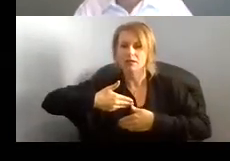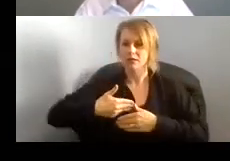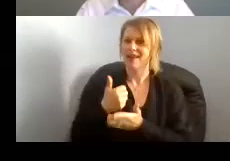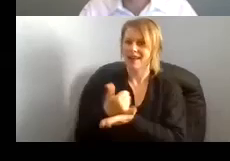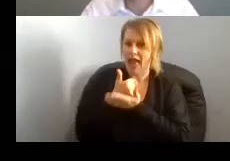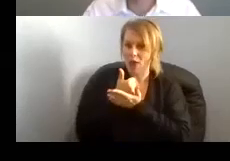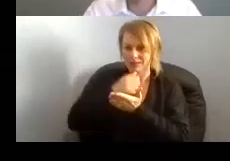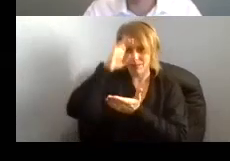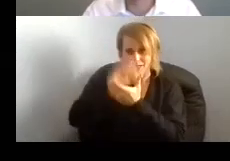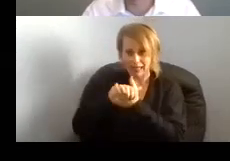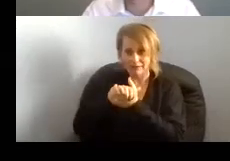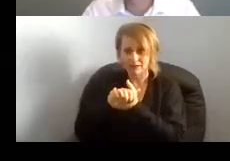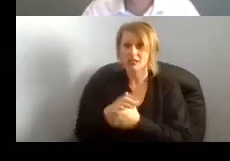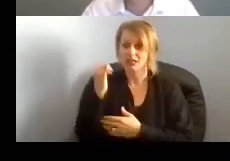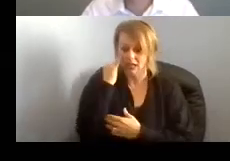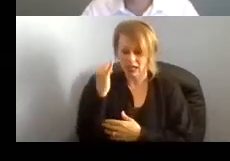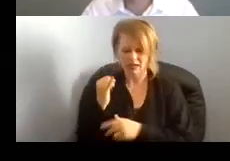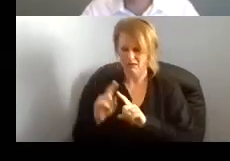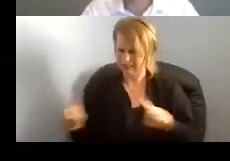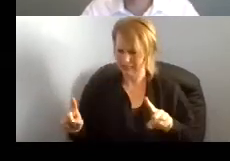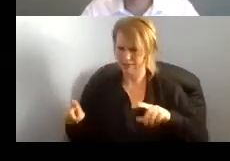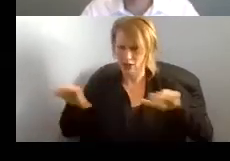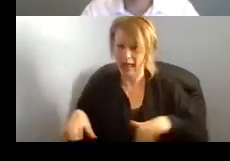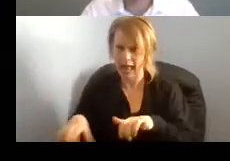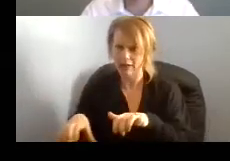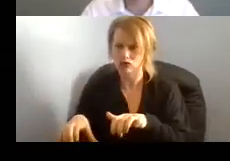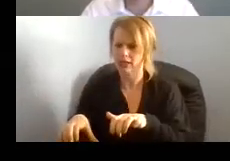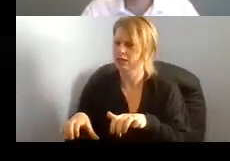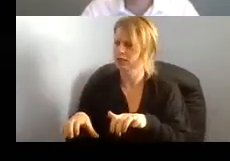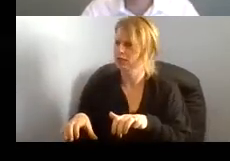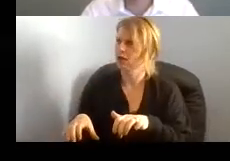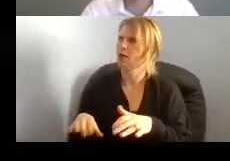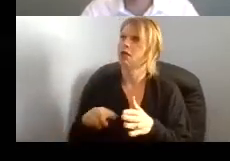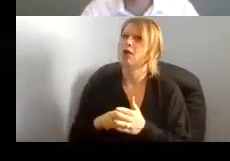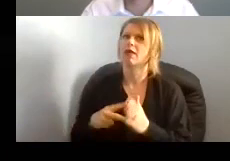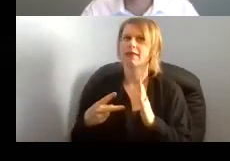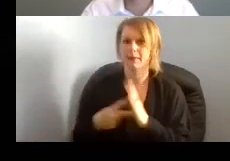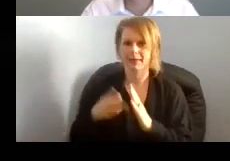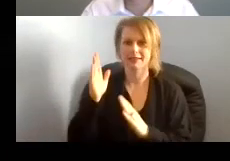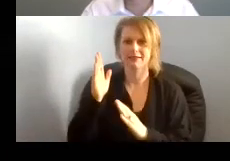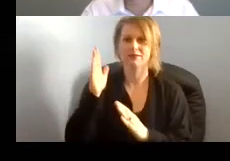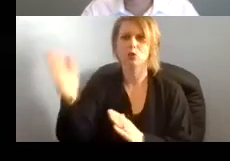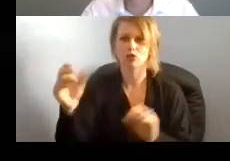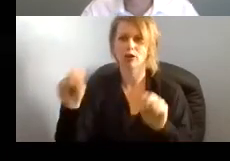by taking different actions than they had taken before, they can prevent the future deaths of others about whom they care deeply